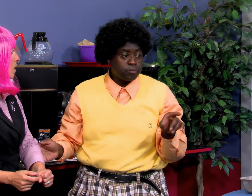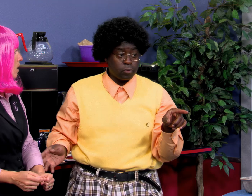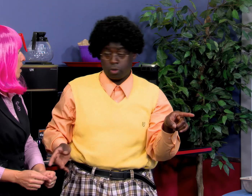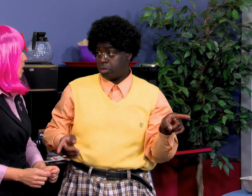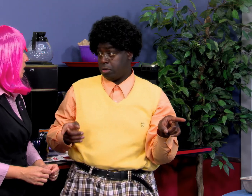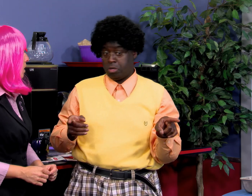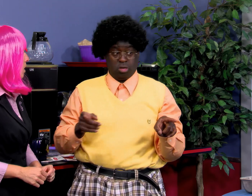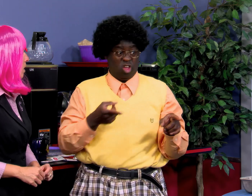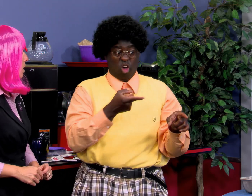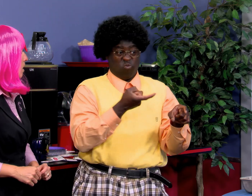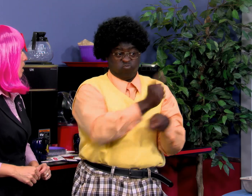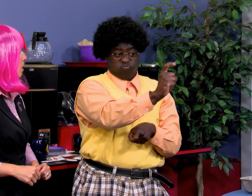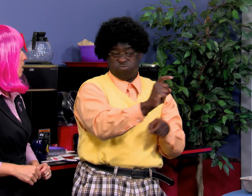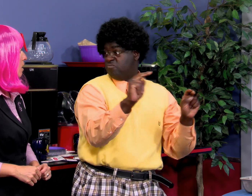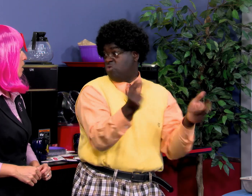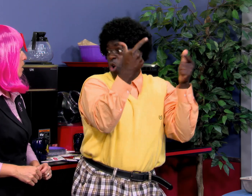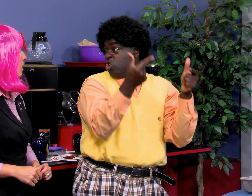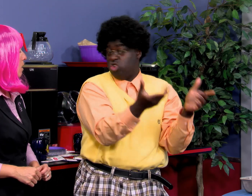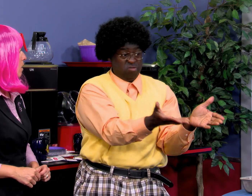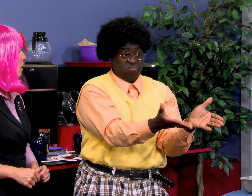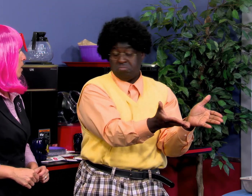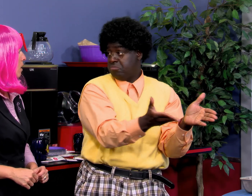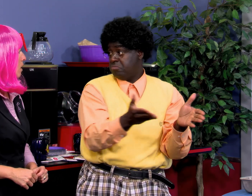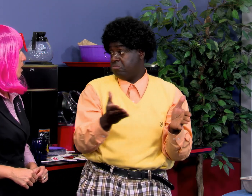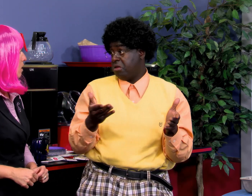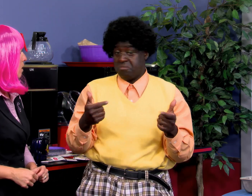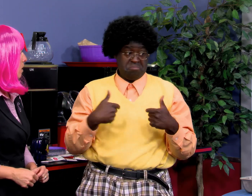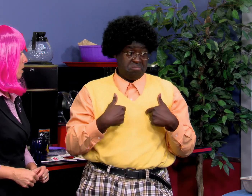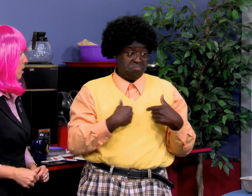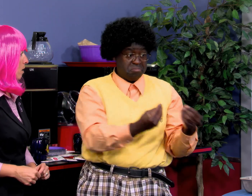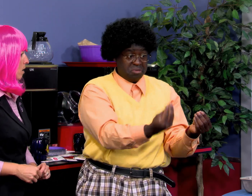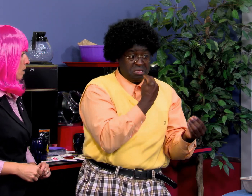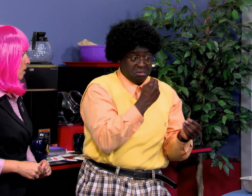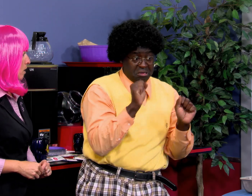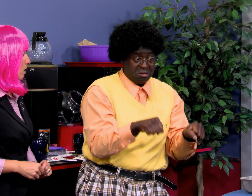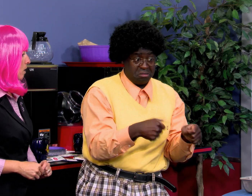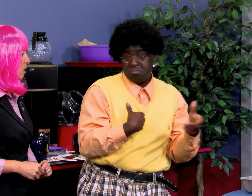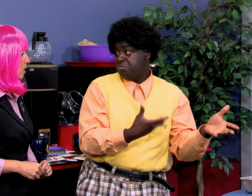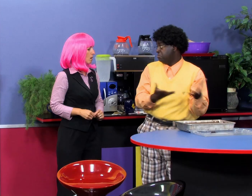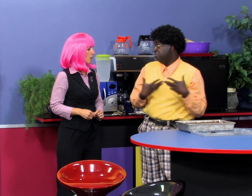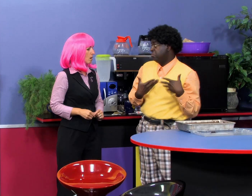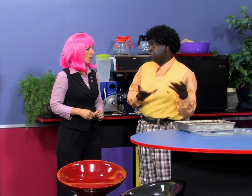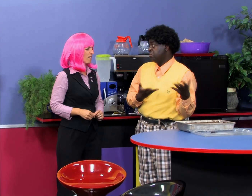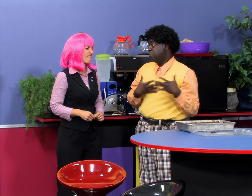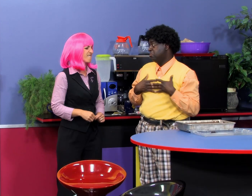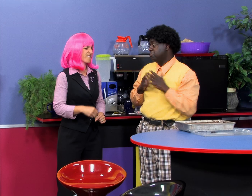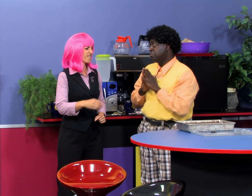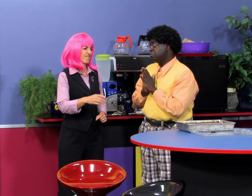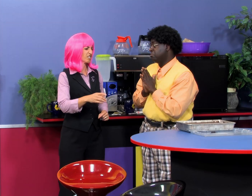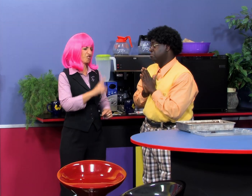UM, IF IT'S RUINED AND NO GOOD, COULD I HAVE A PIECE?